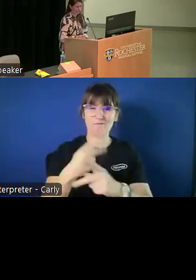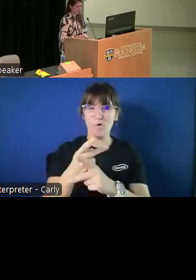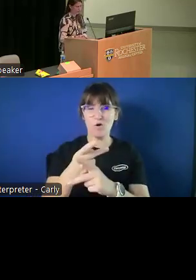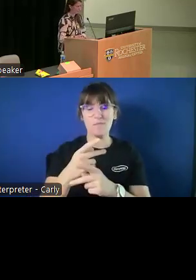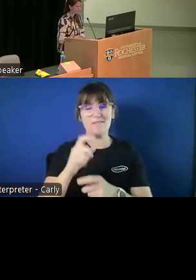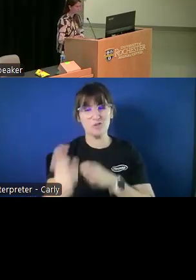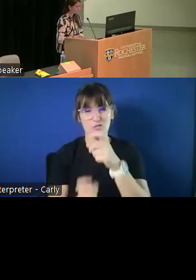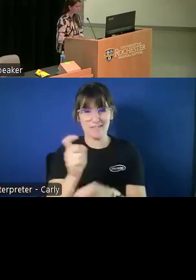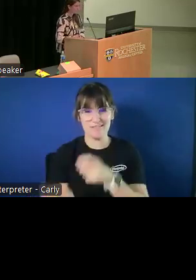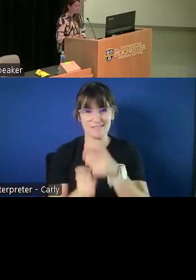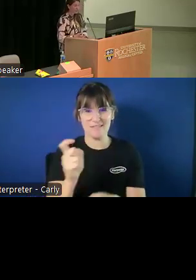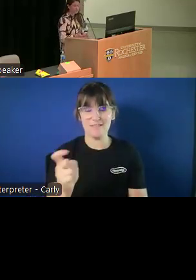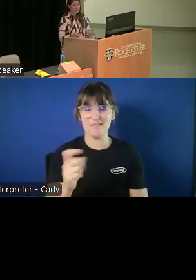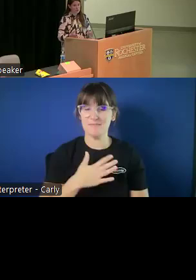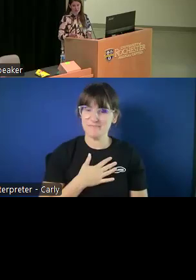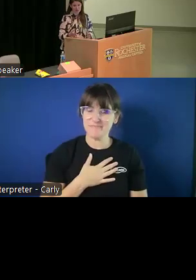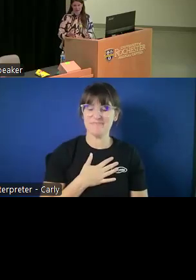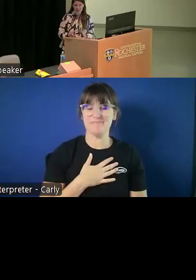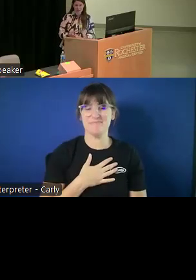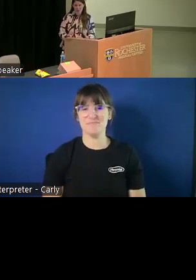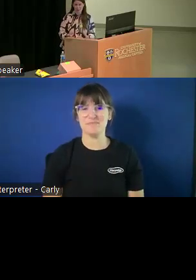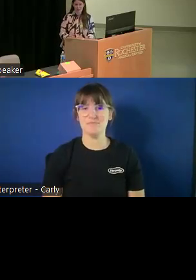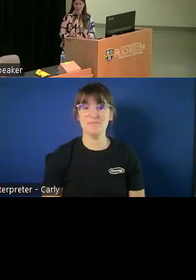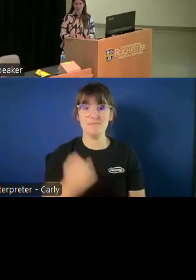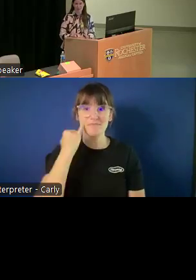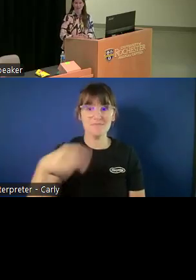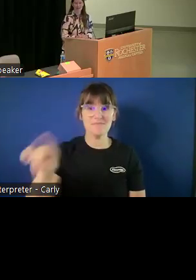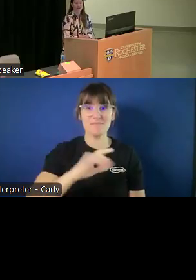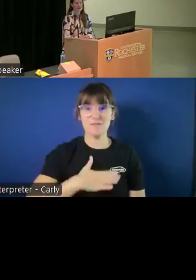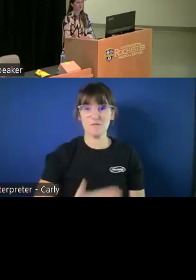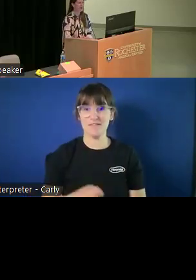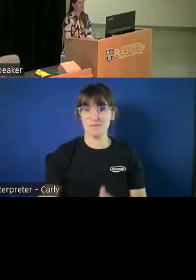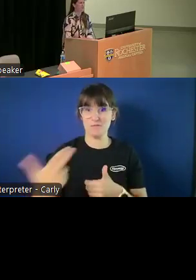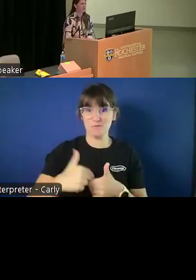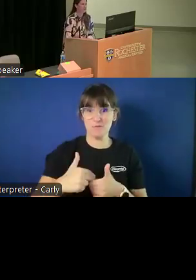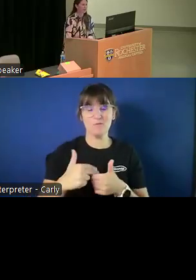grateful for that so if you would be willing to join me for a moment to perhaps bring to